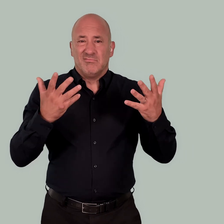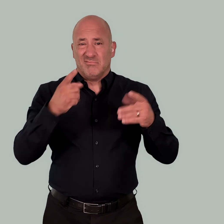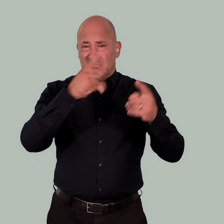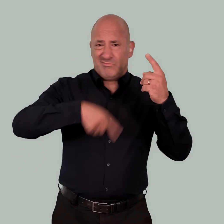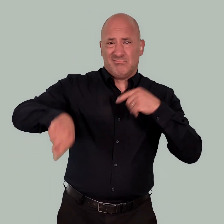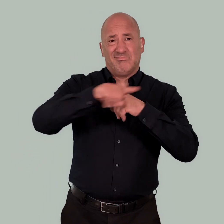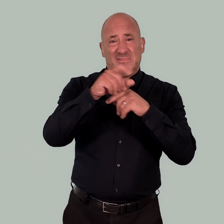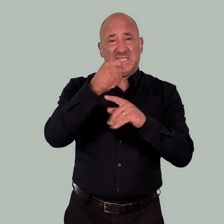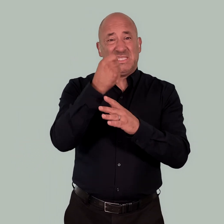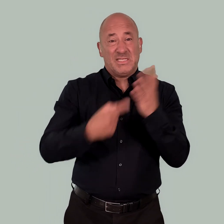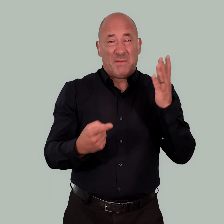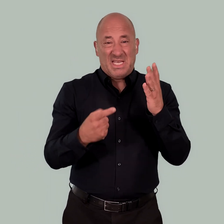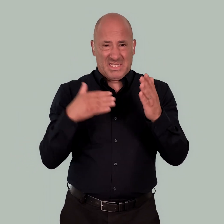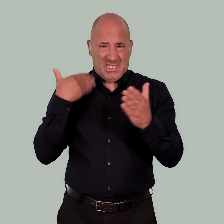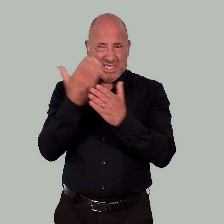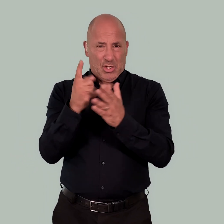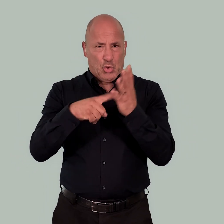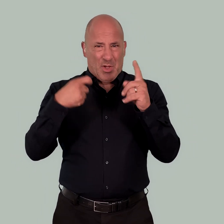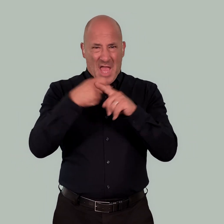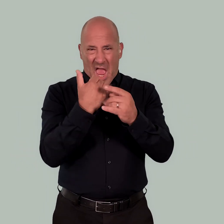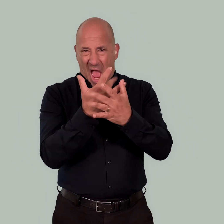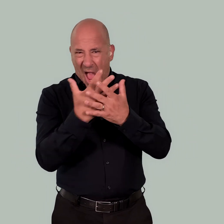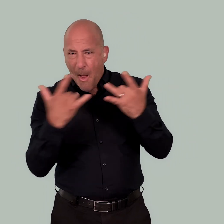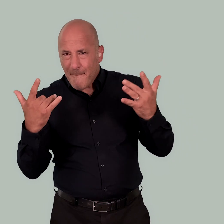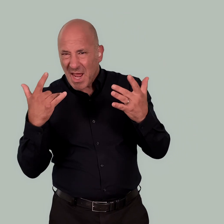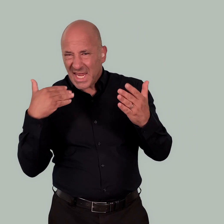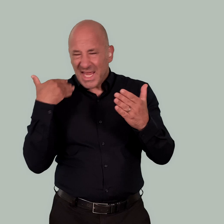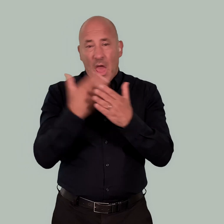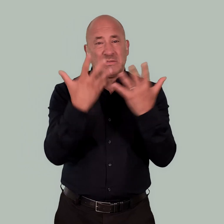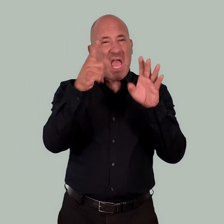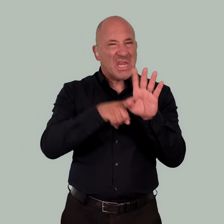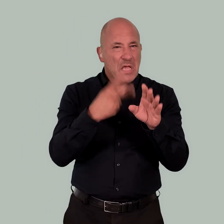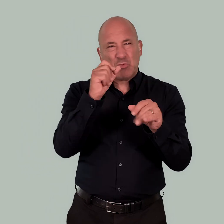the share of the population reporting a disability –